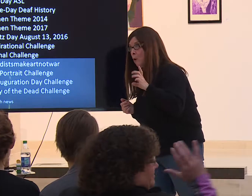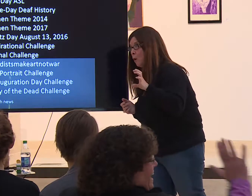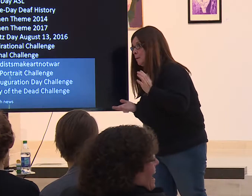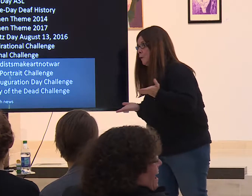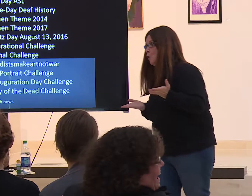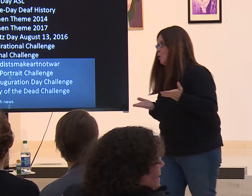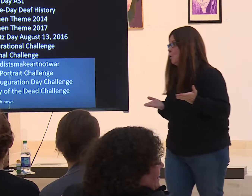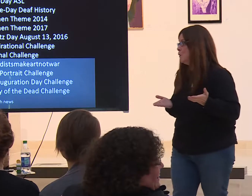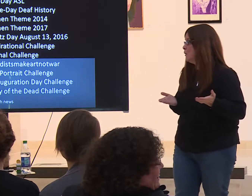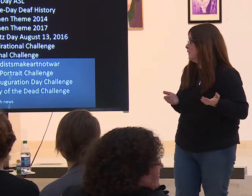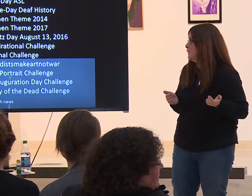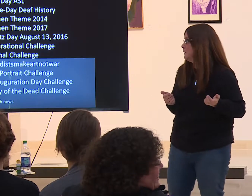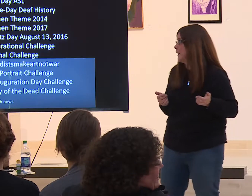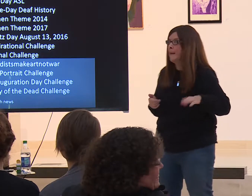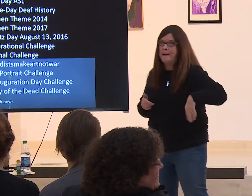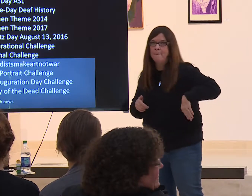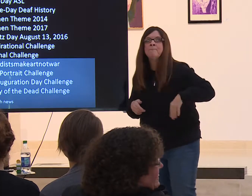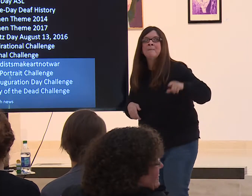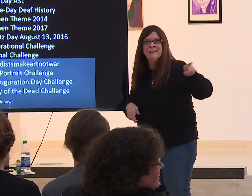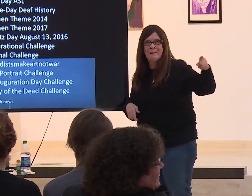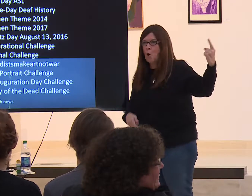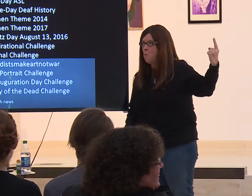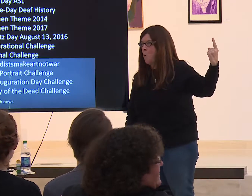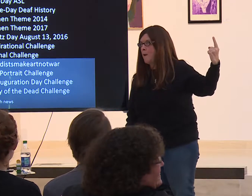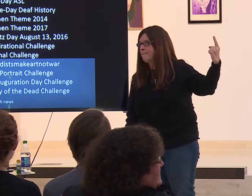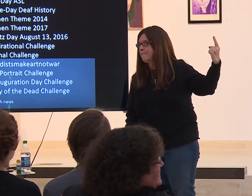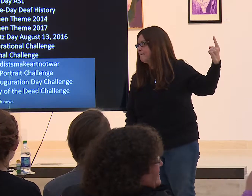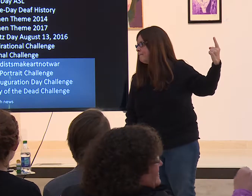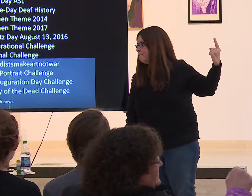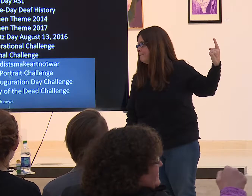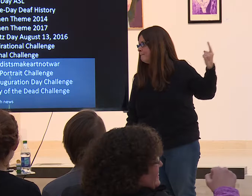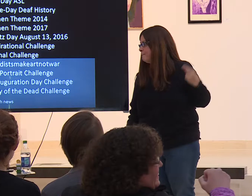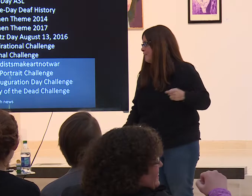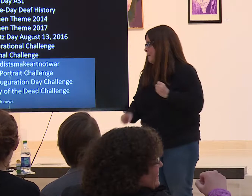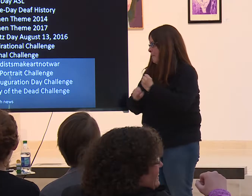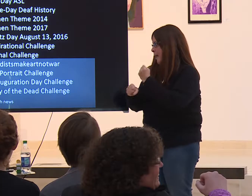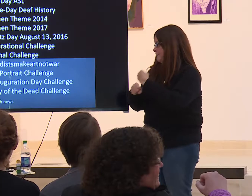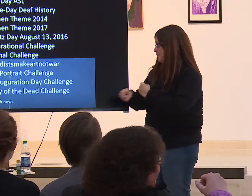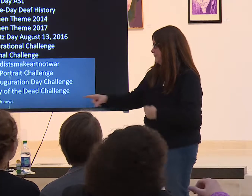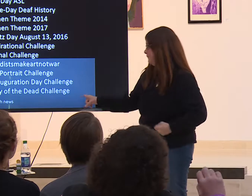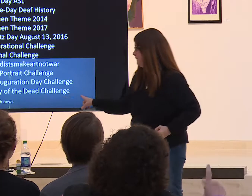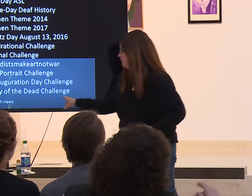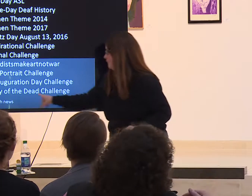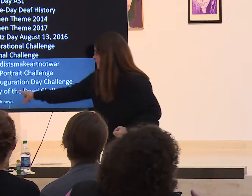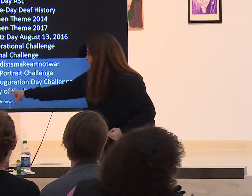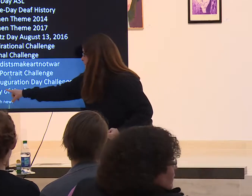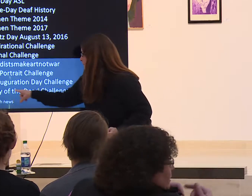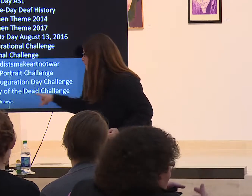Is David here? No, he'll be on the way. Nancy: OK, but he was the sole artist